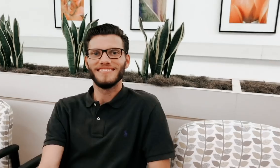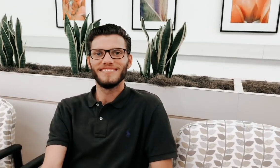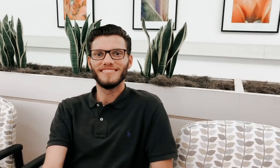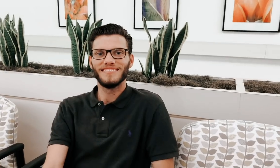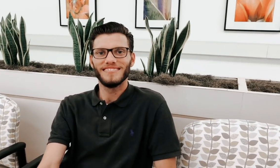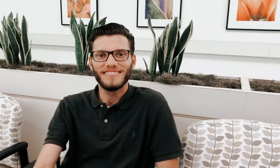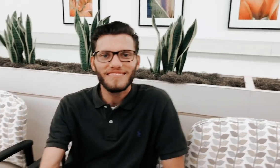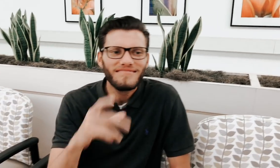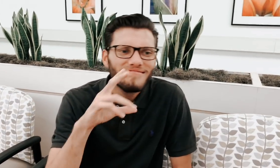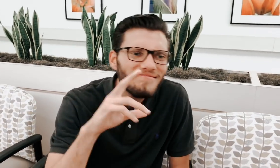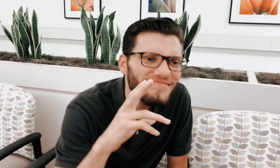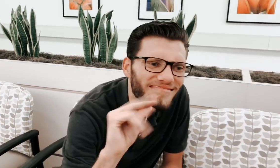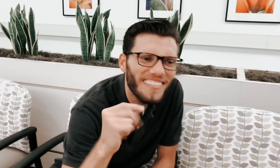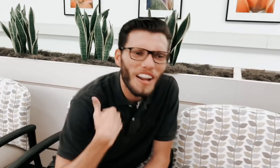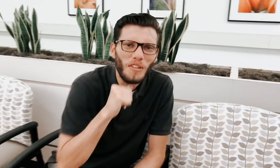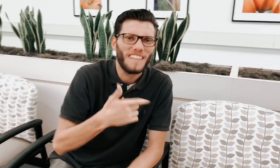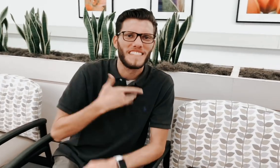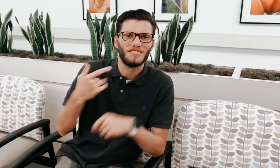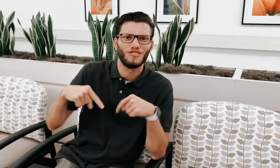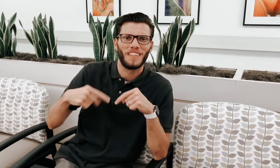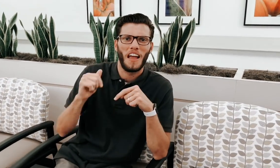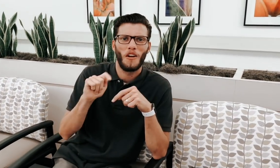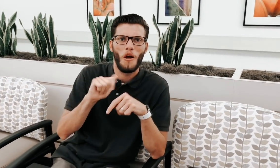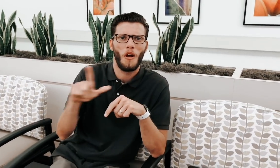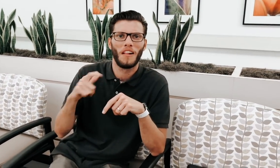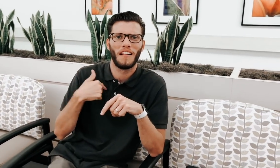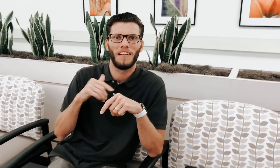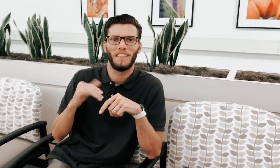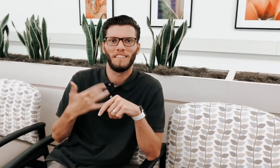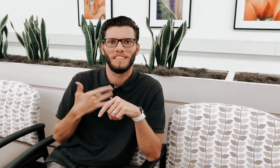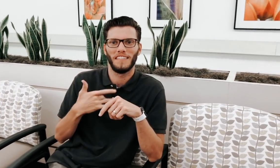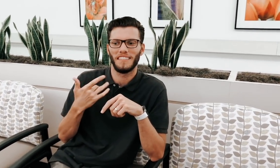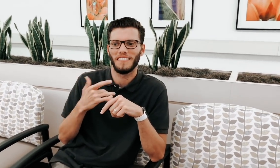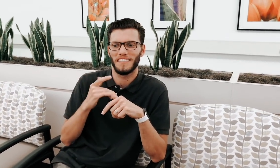C: Are you nervous? No I don't feel nervous at all. C: Really?